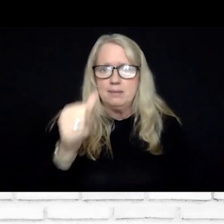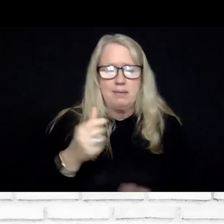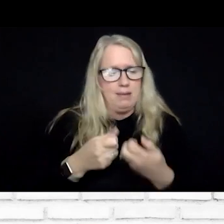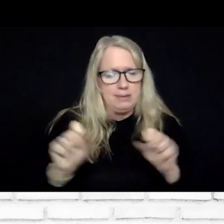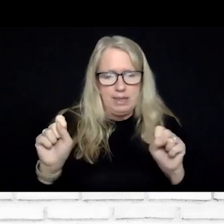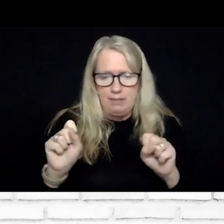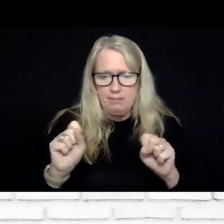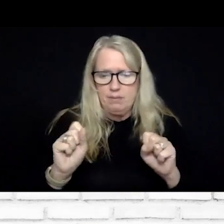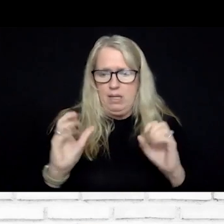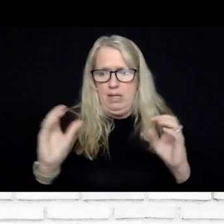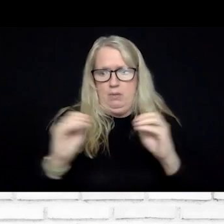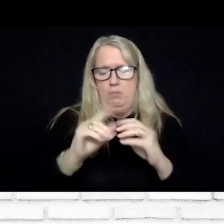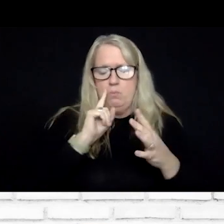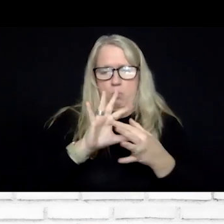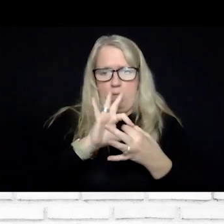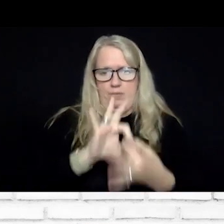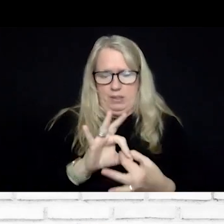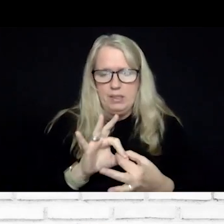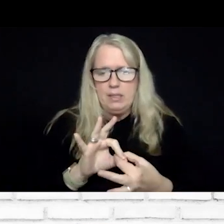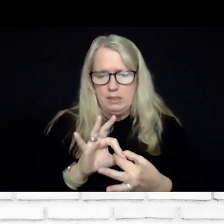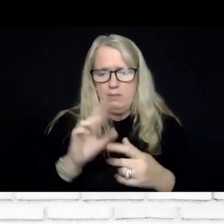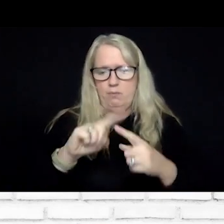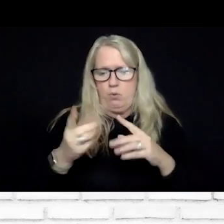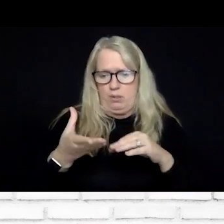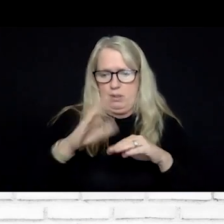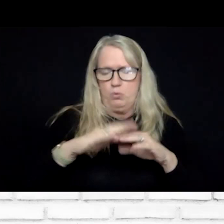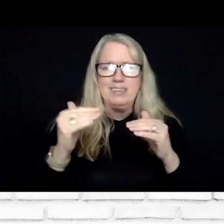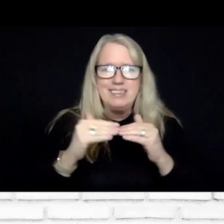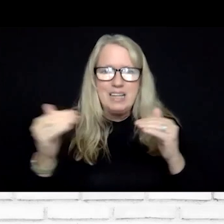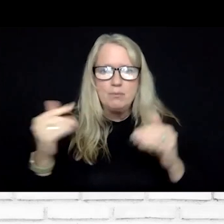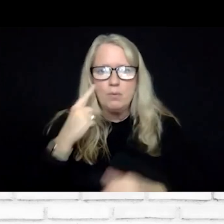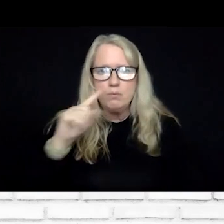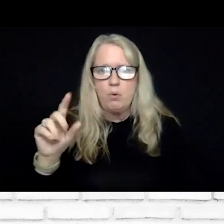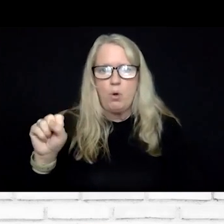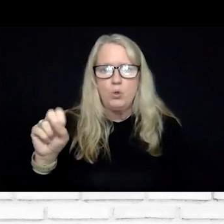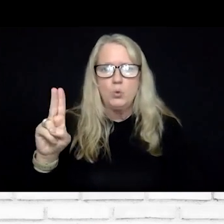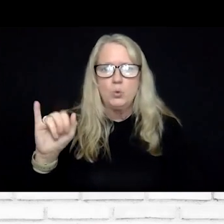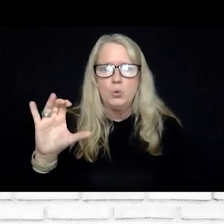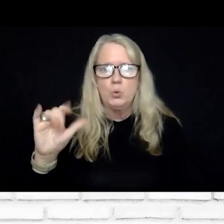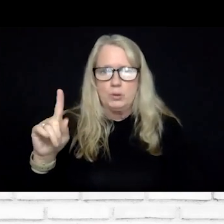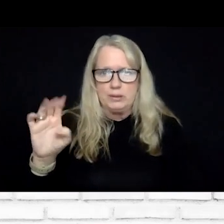AFFILIATED WITH INCREASED LEVELS OF SUICIDE AMONG THOSE AGE